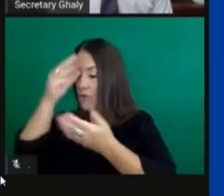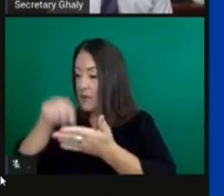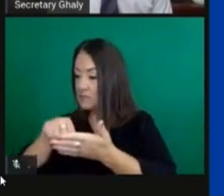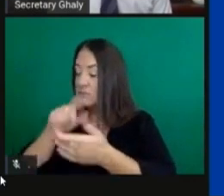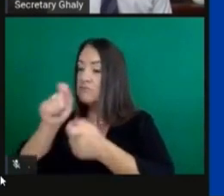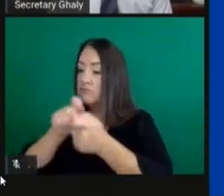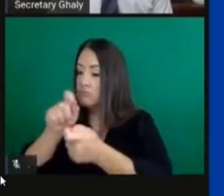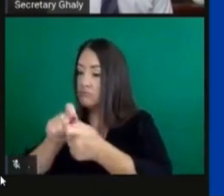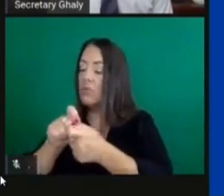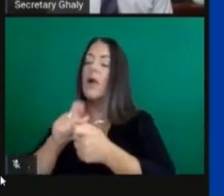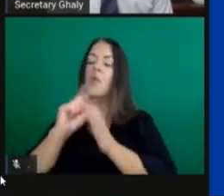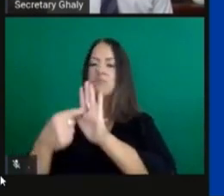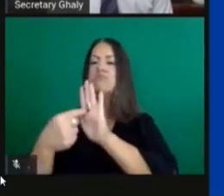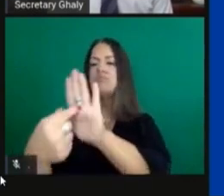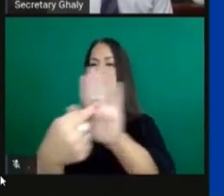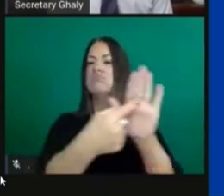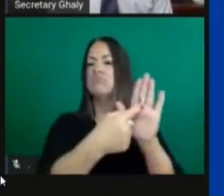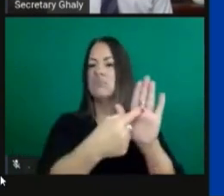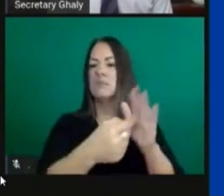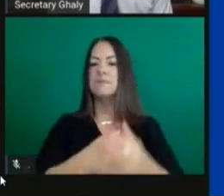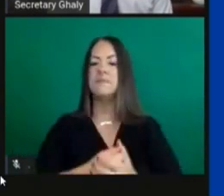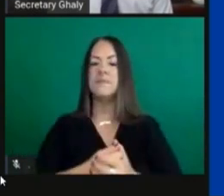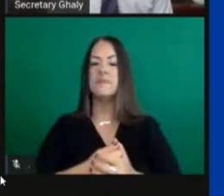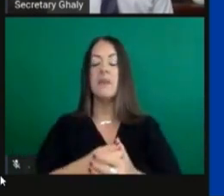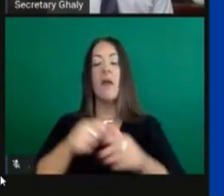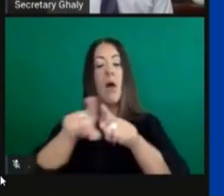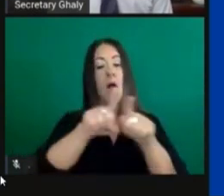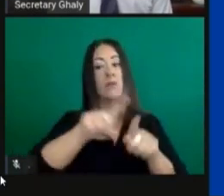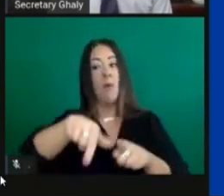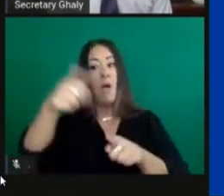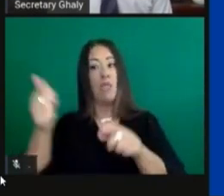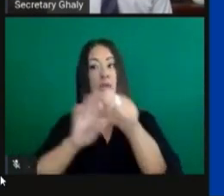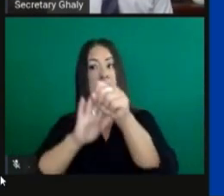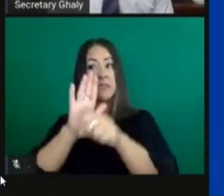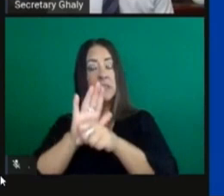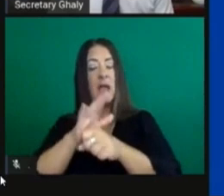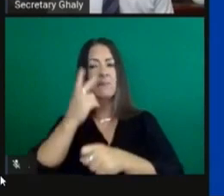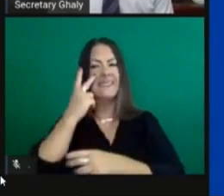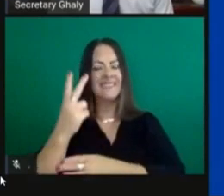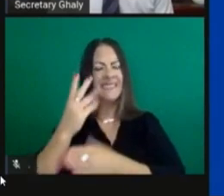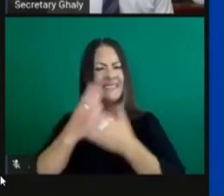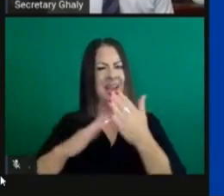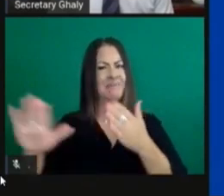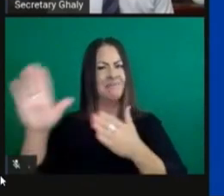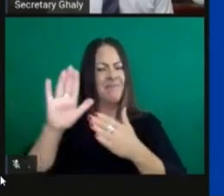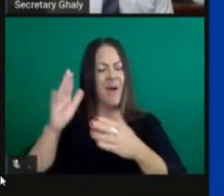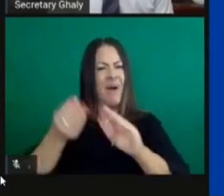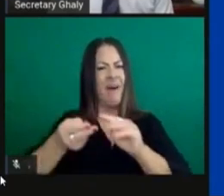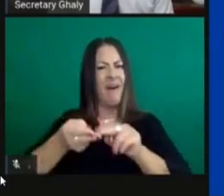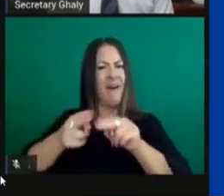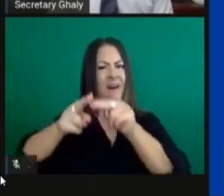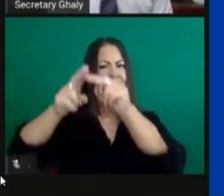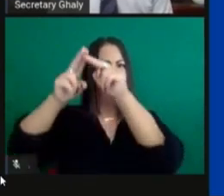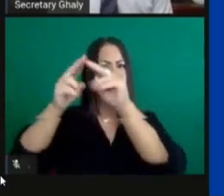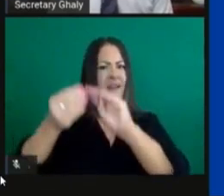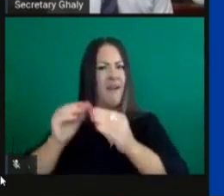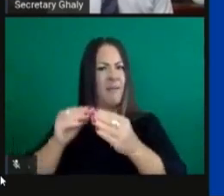THAT OUR THRESHOLDS ARE MET AND OUR DATA IS ACCURATE. WE ARE SEEING ACROSS THE NATION